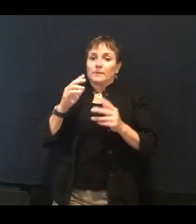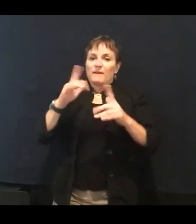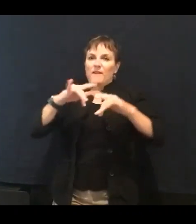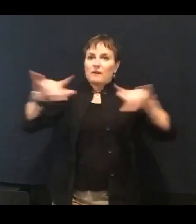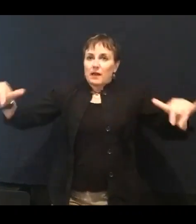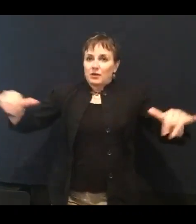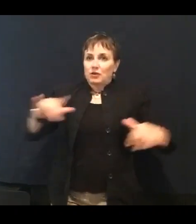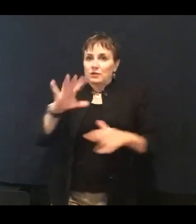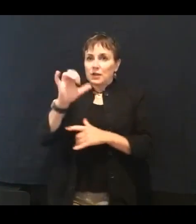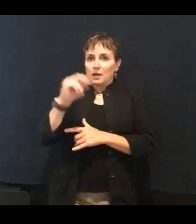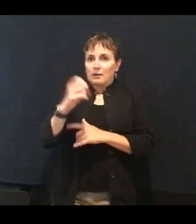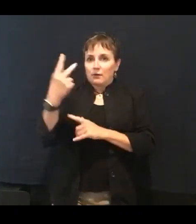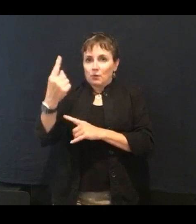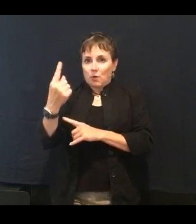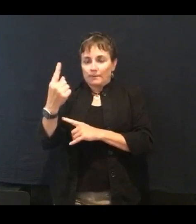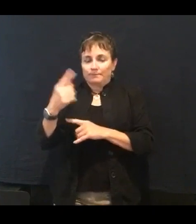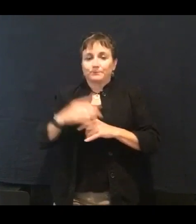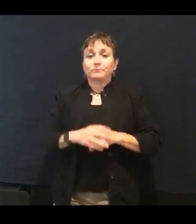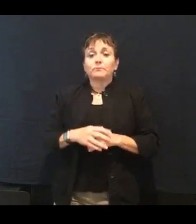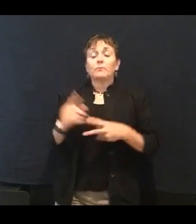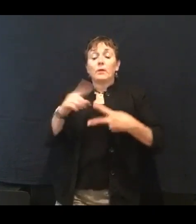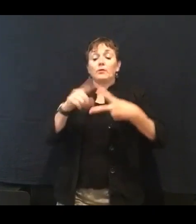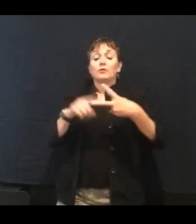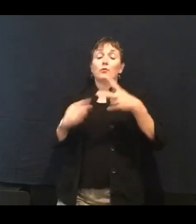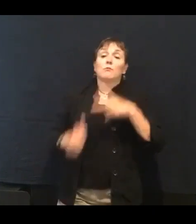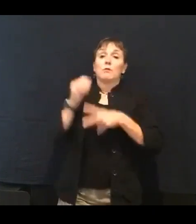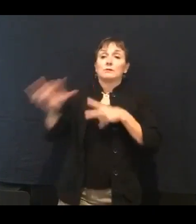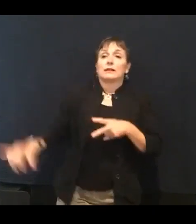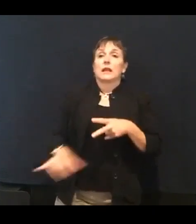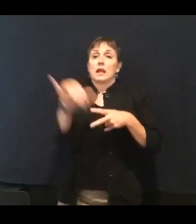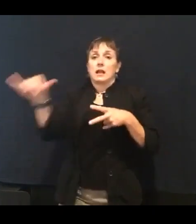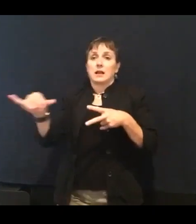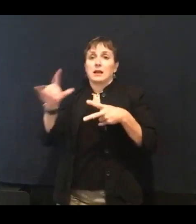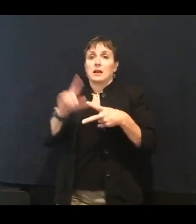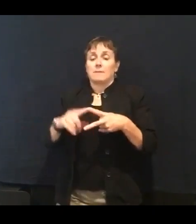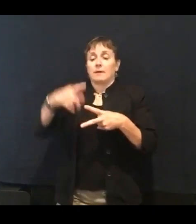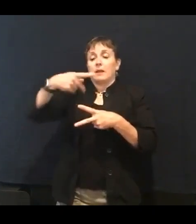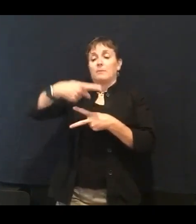The two most common single mutations are the founder mutations pY176X